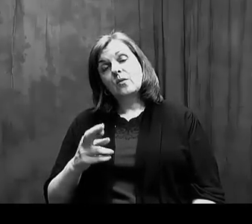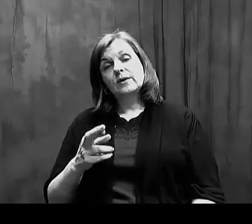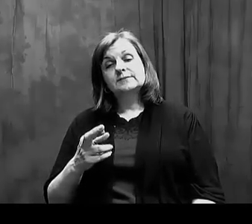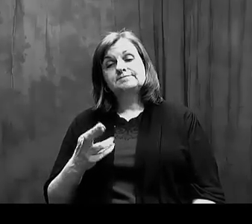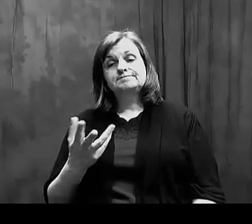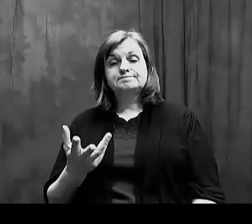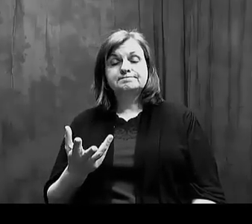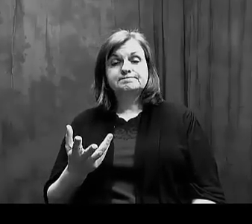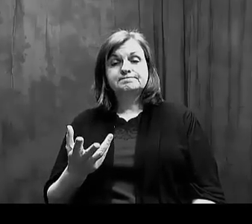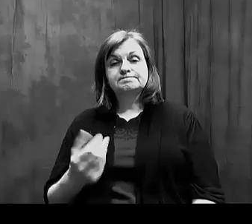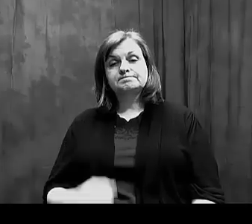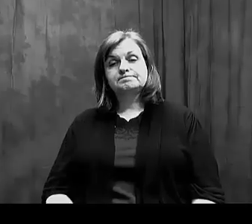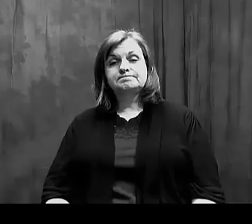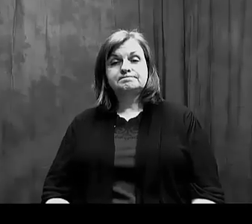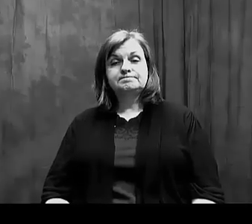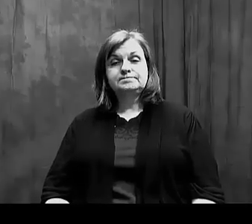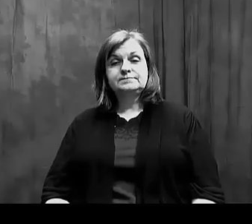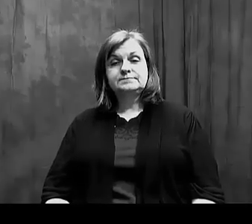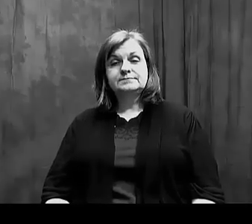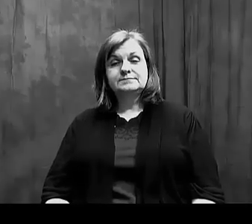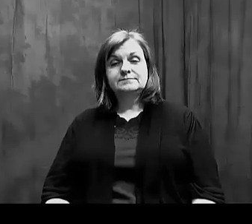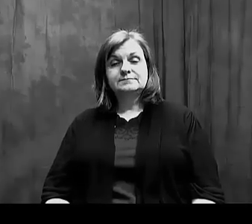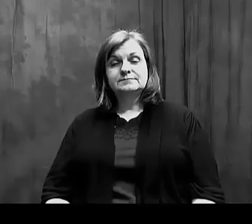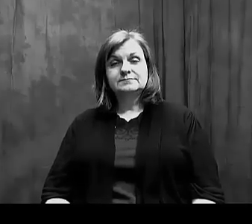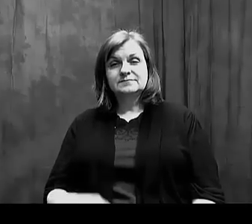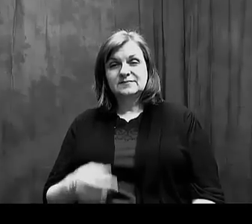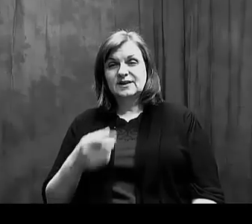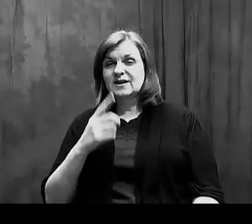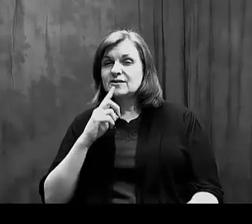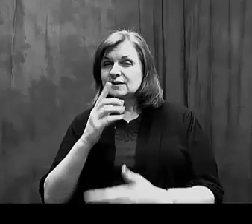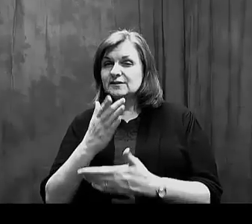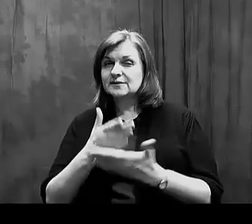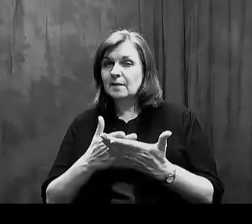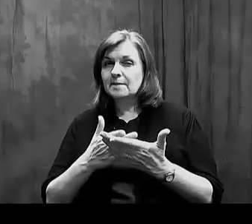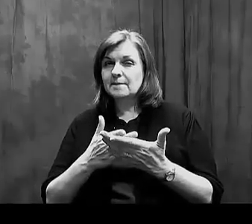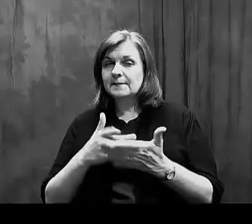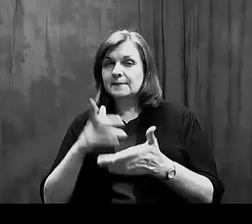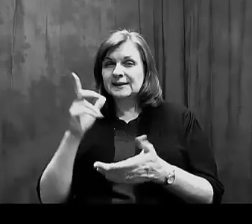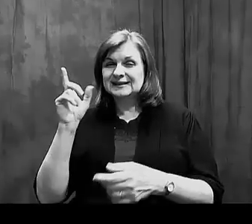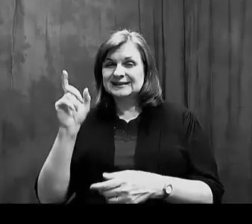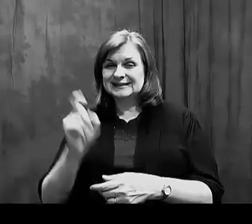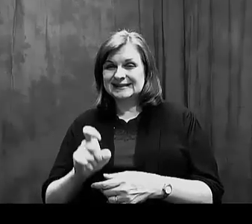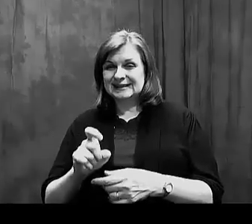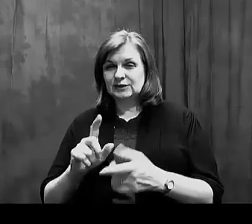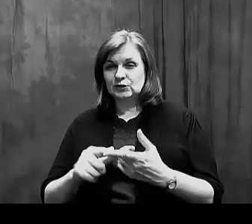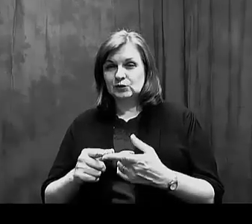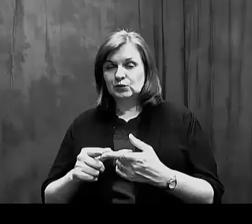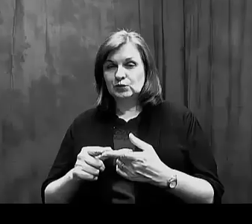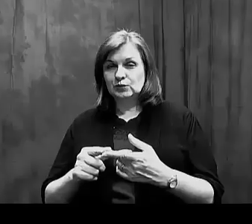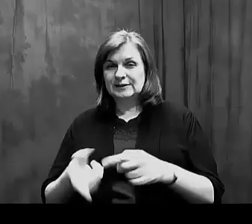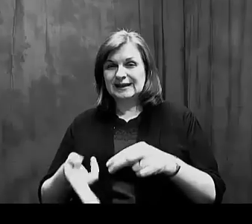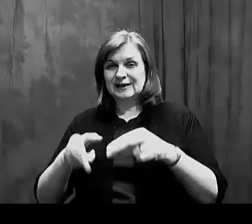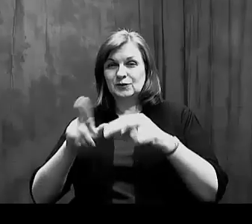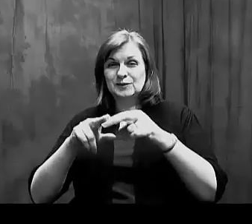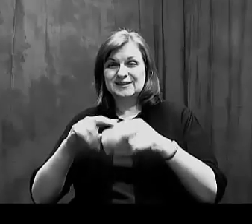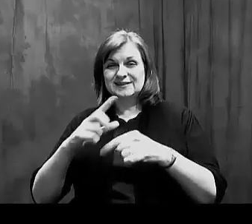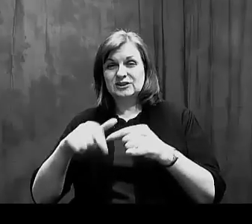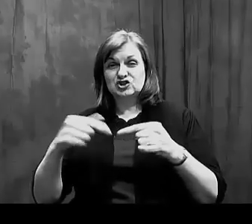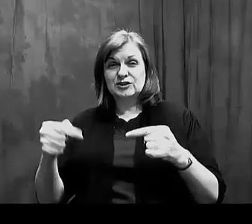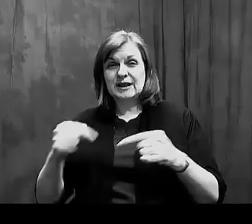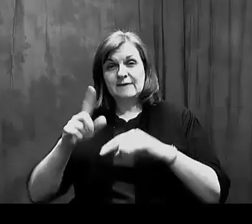the addition of sperm to those eggs to produce the zygote